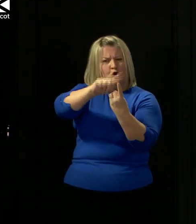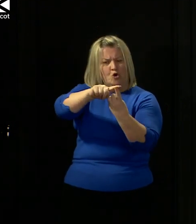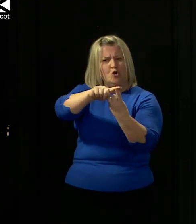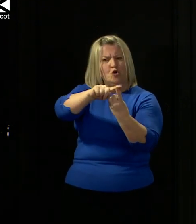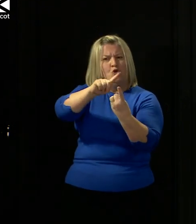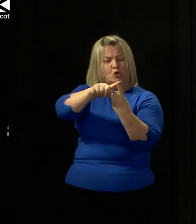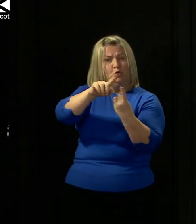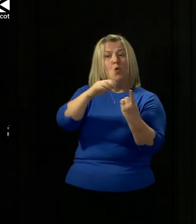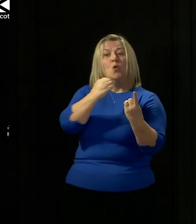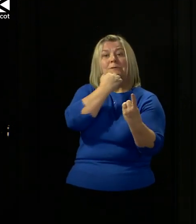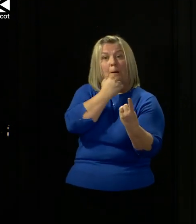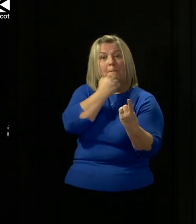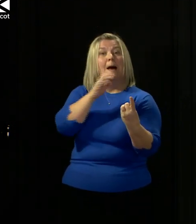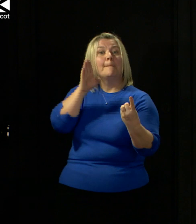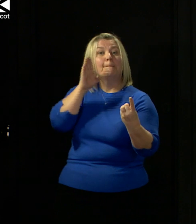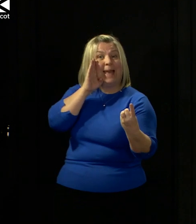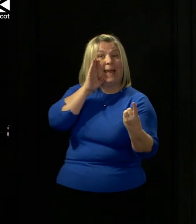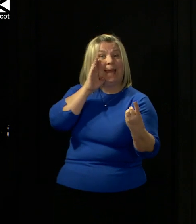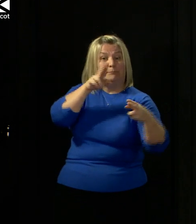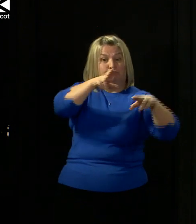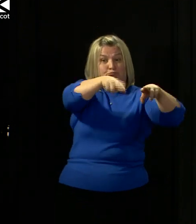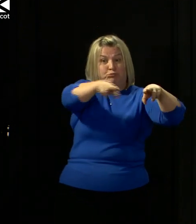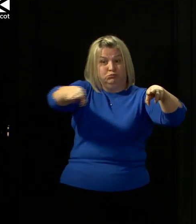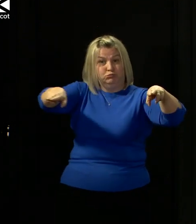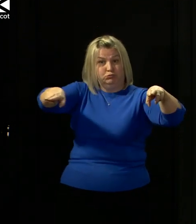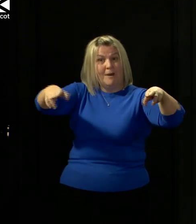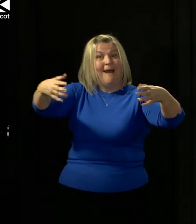so the number of beds that we can bring into operation in terms of